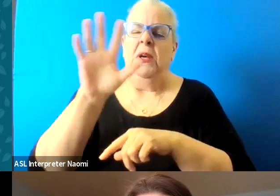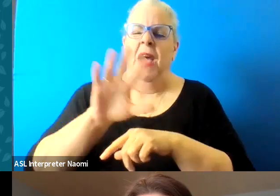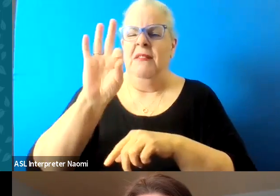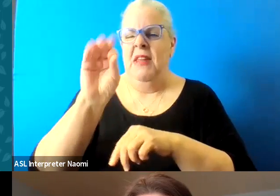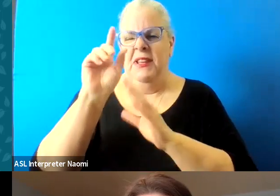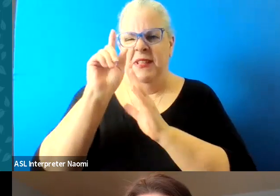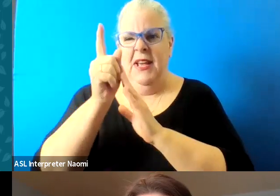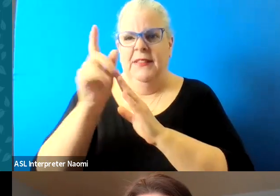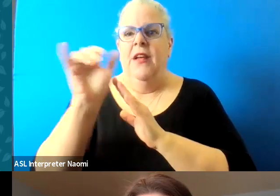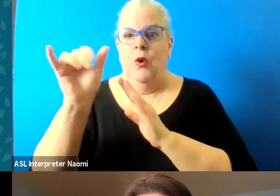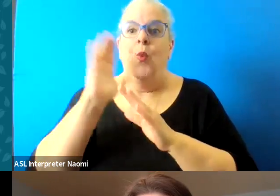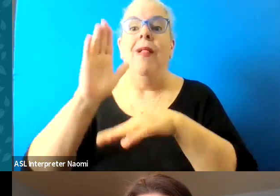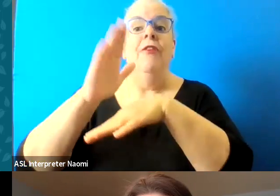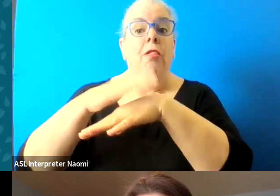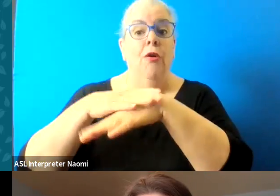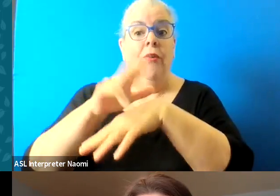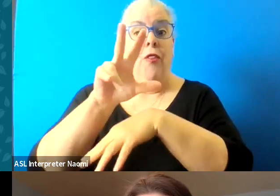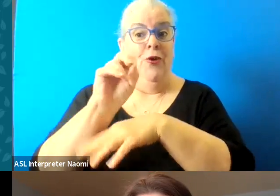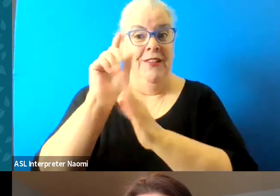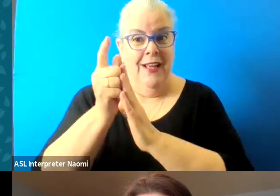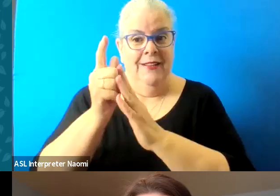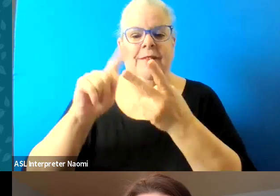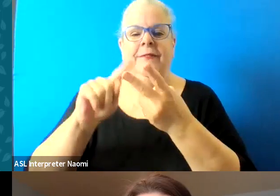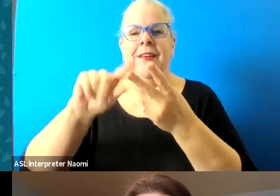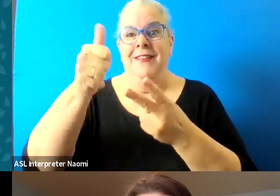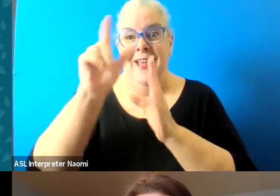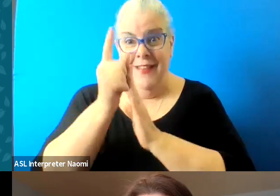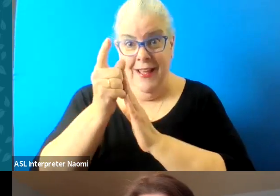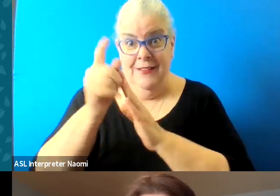We will have an alert at 30 seconds, 10 seconds, and then when time has ended.